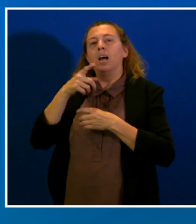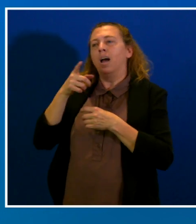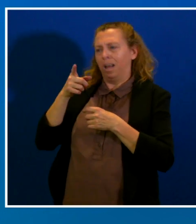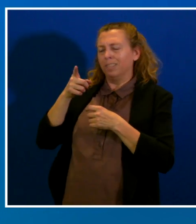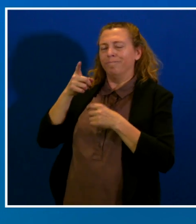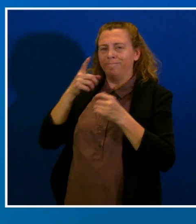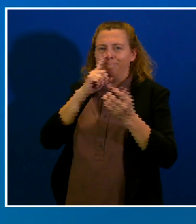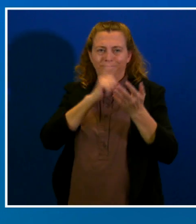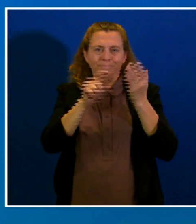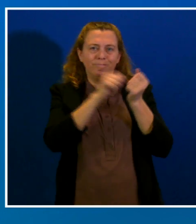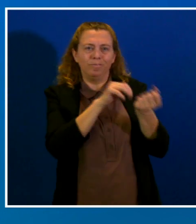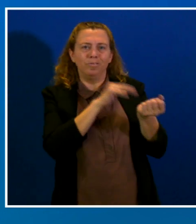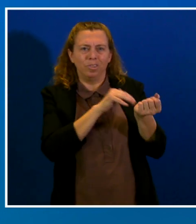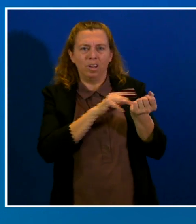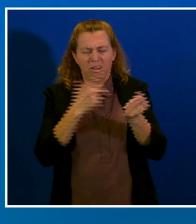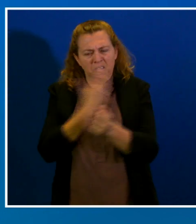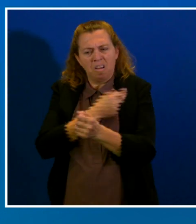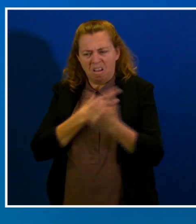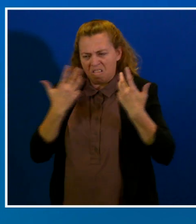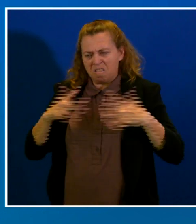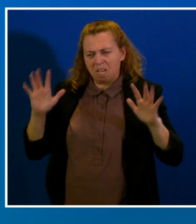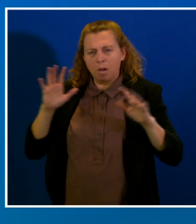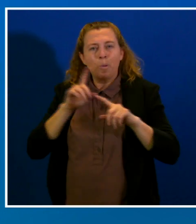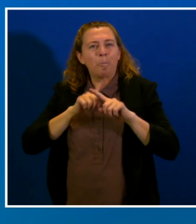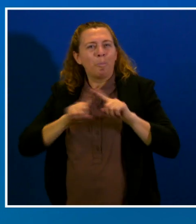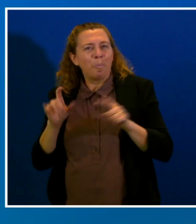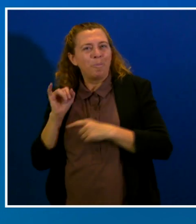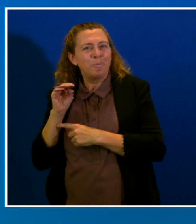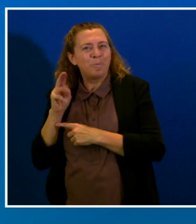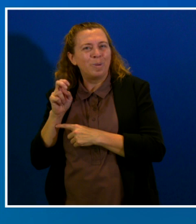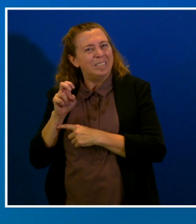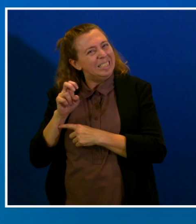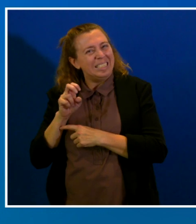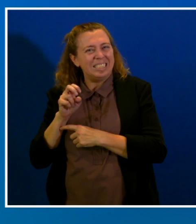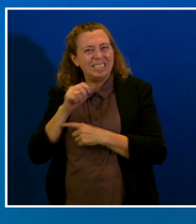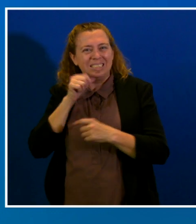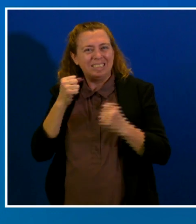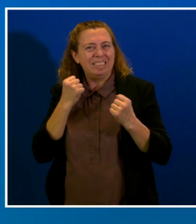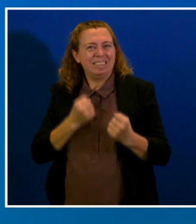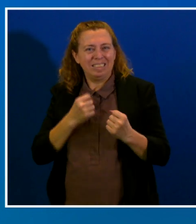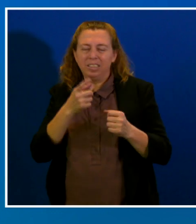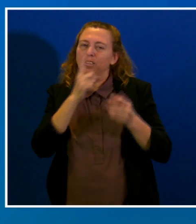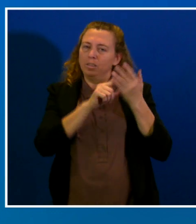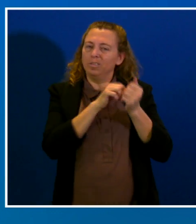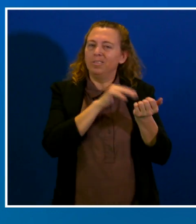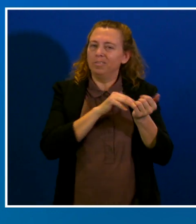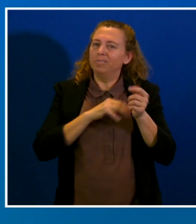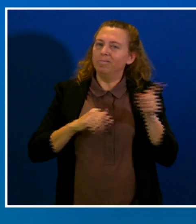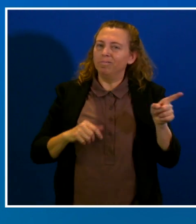A comprehensive CDC guidance for fully vaccinated people is available on the CDC's website.